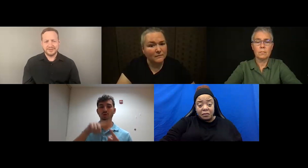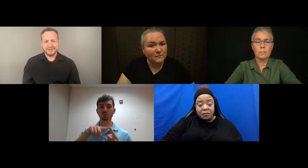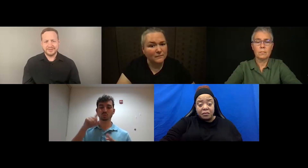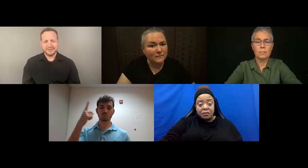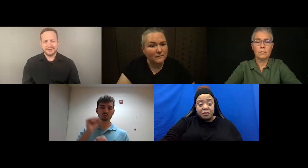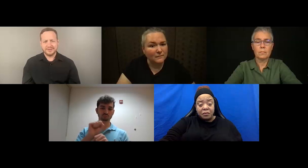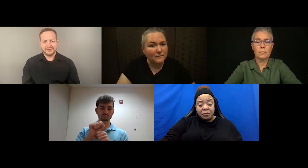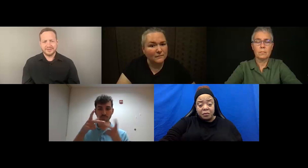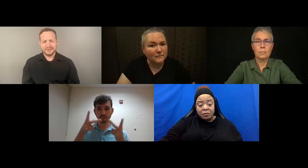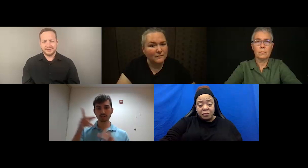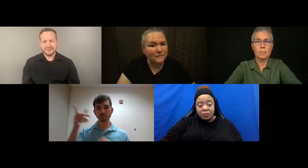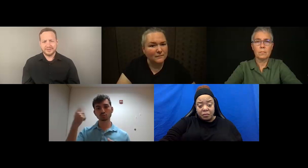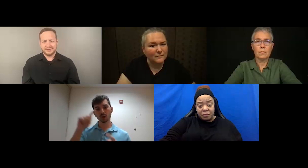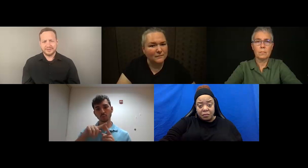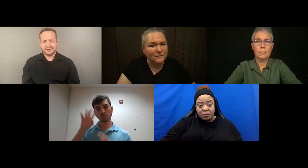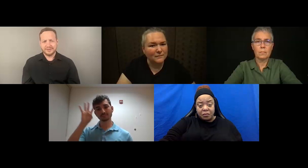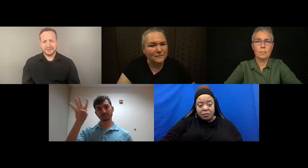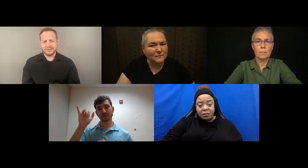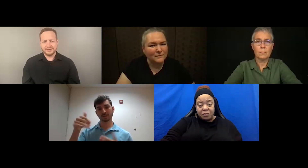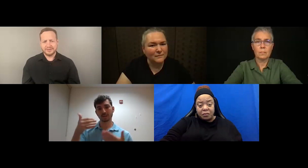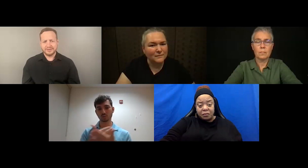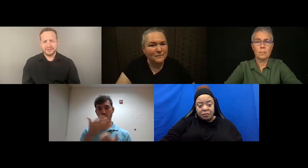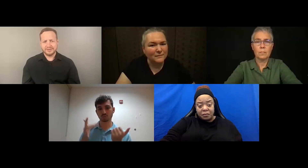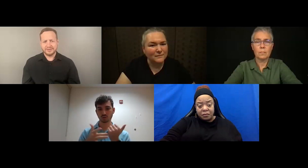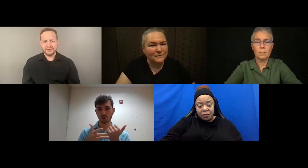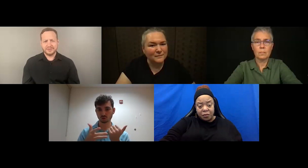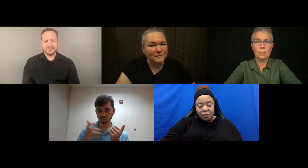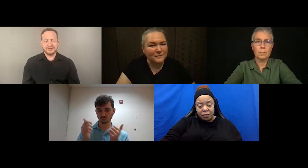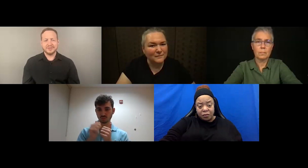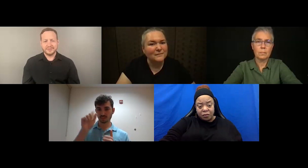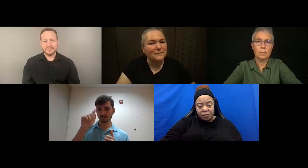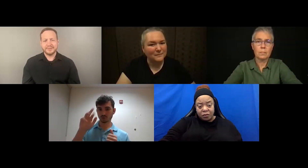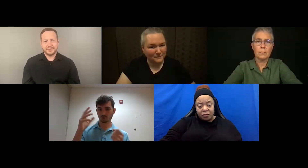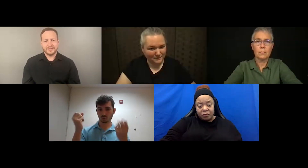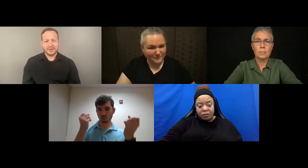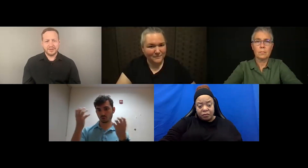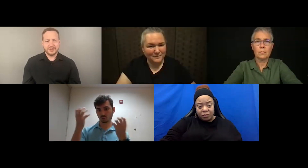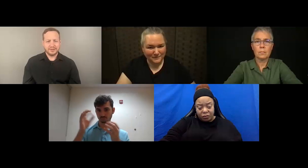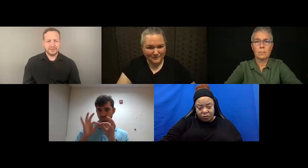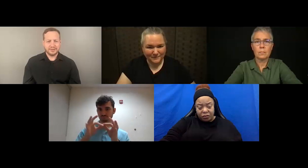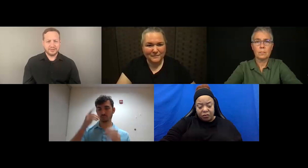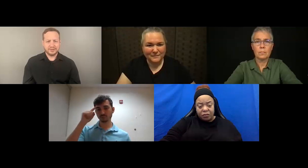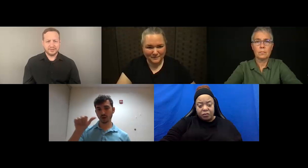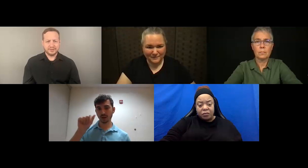two years ago, I saw a place that had come up with that new technology where the Avatar